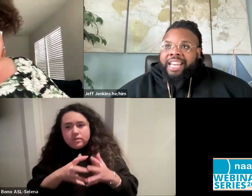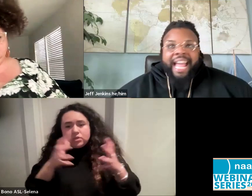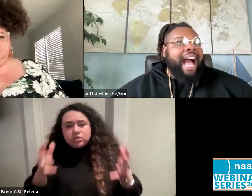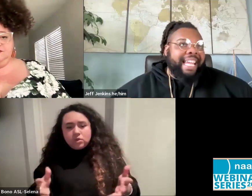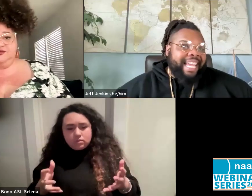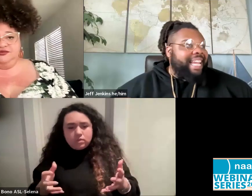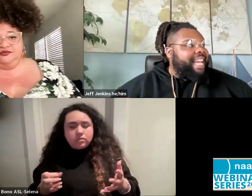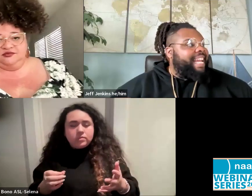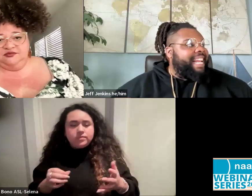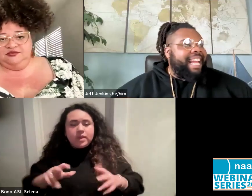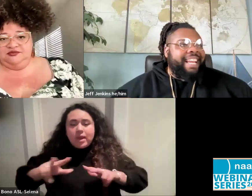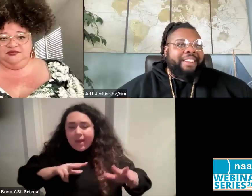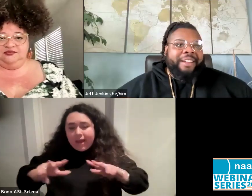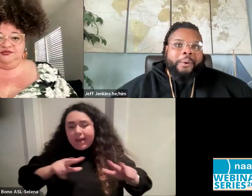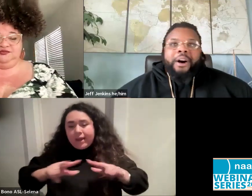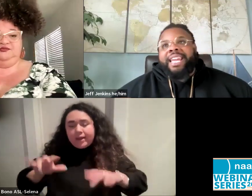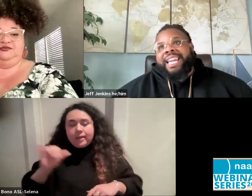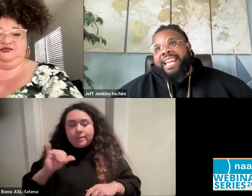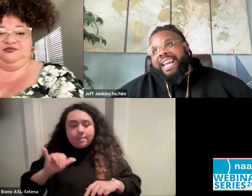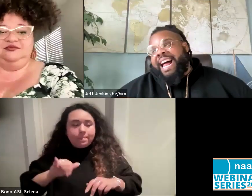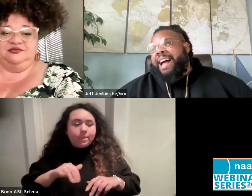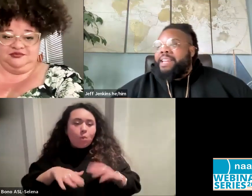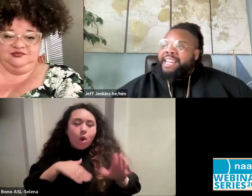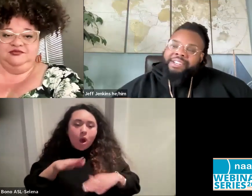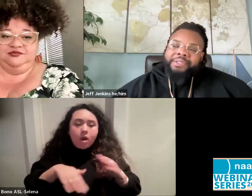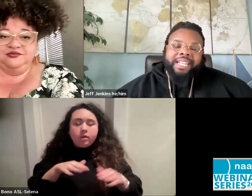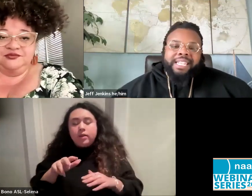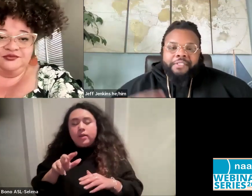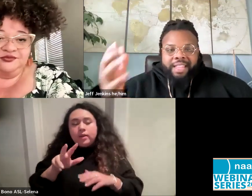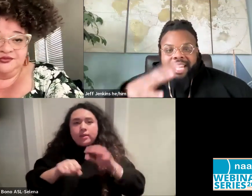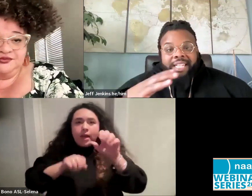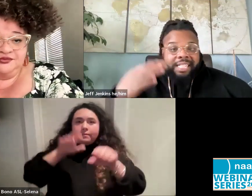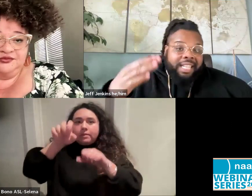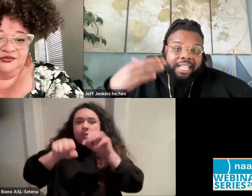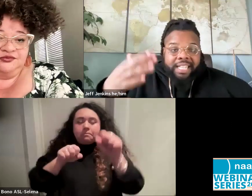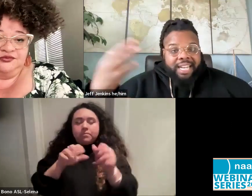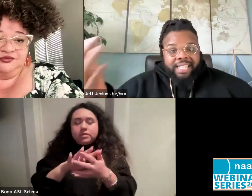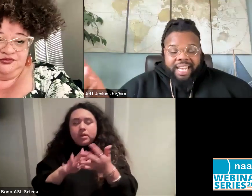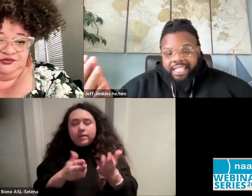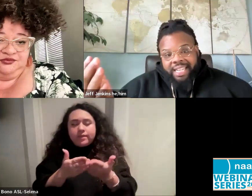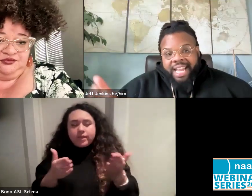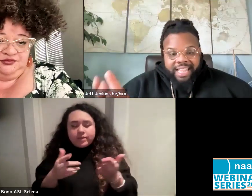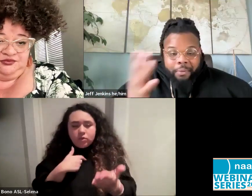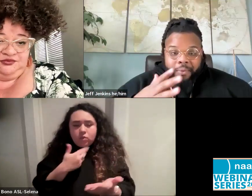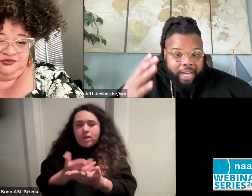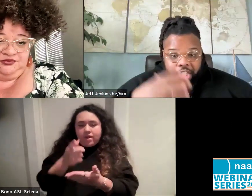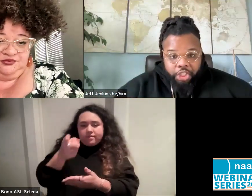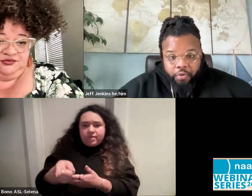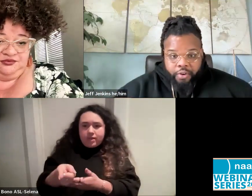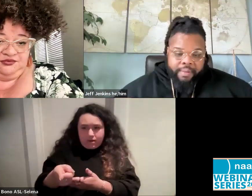like hiking and walking, climbing and doing these different things just to get to the destination that we wanted to shoot from.